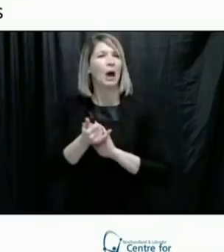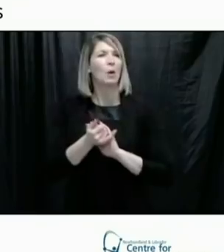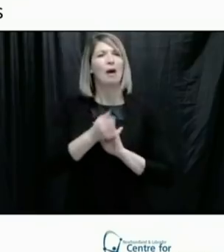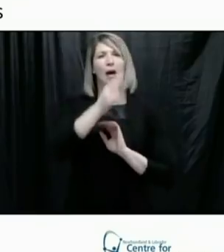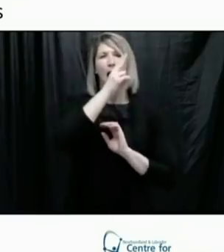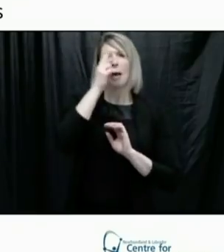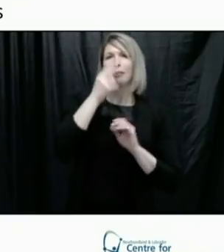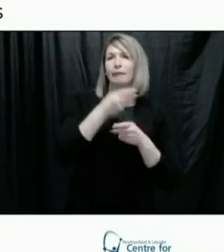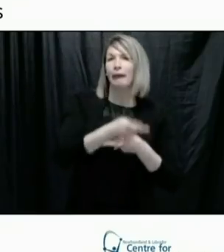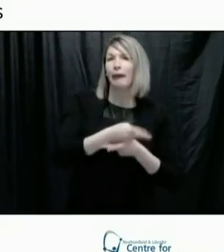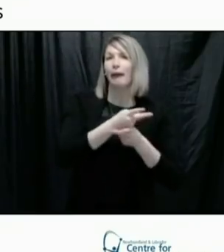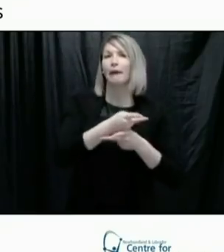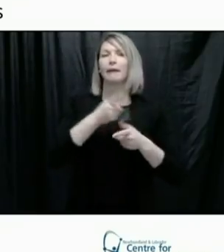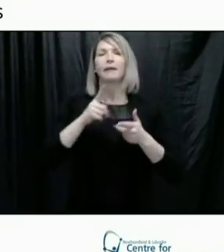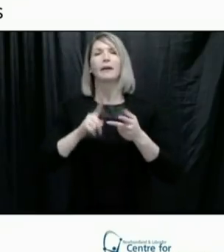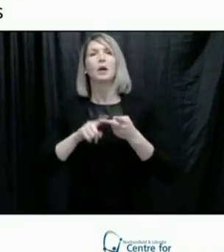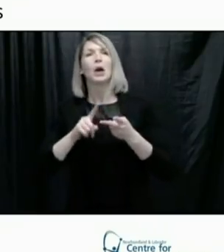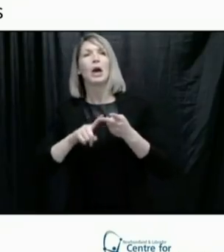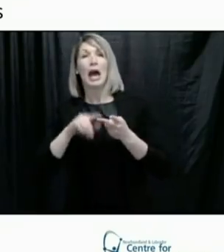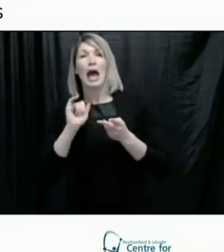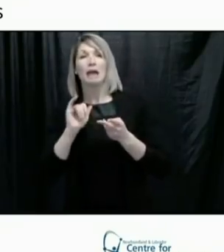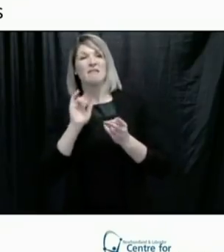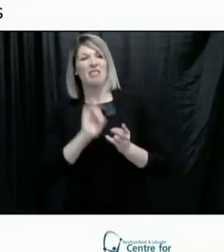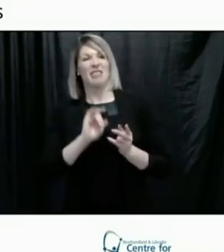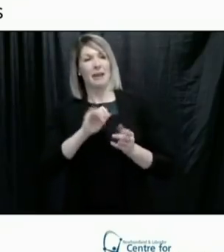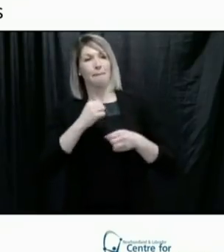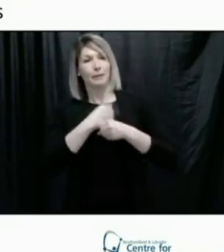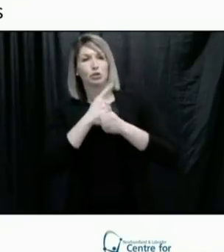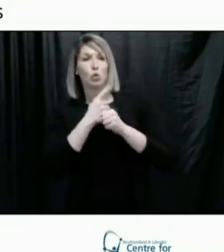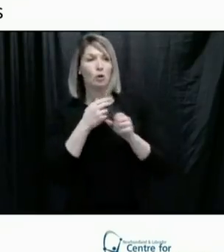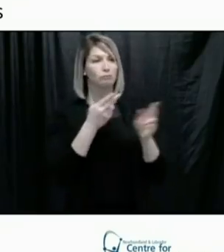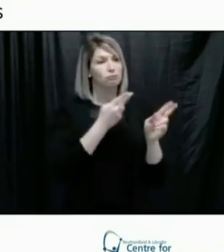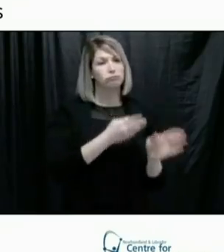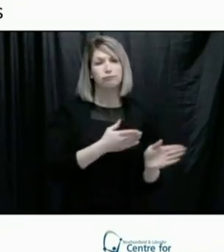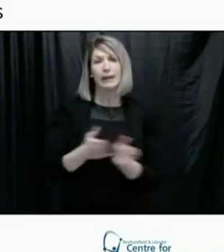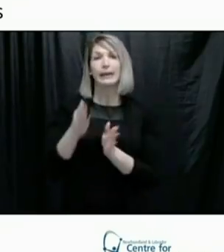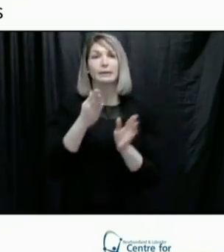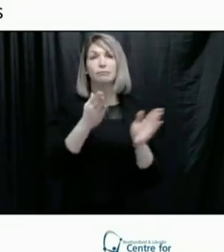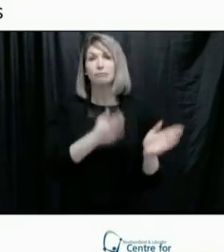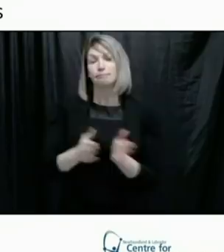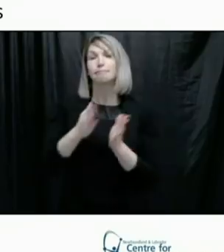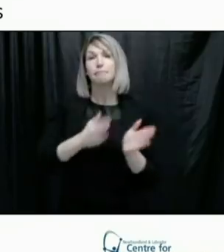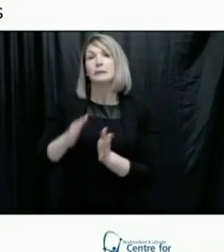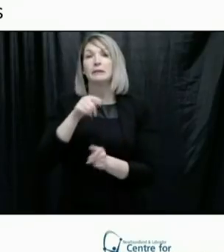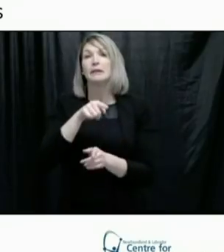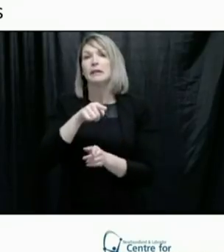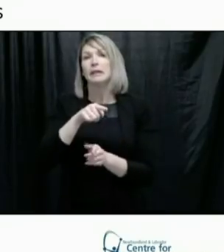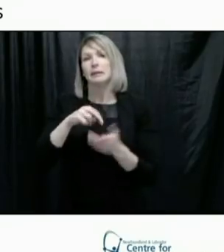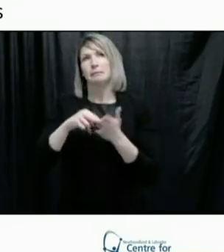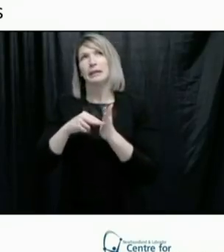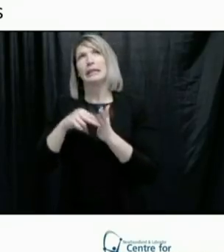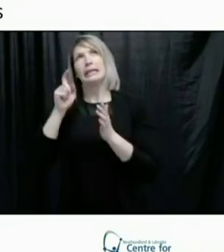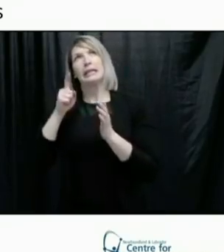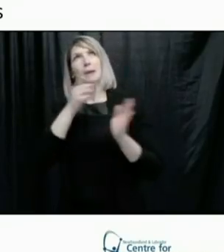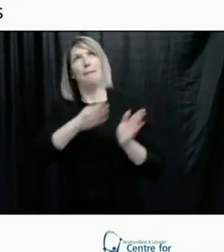OF PUBLIC-HEALTH MEASURES, IN